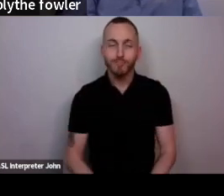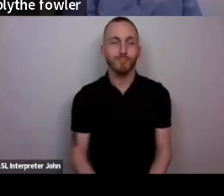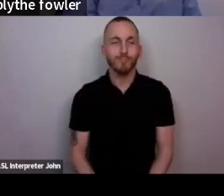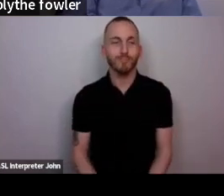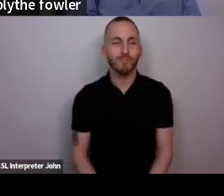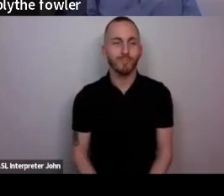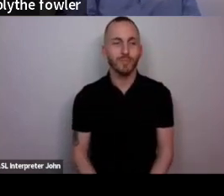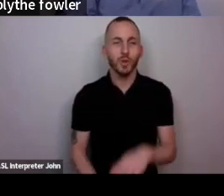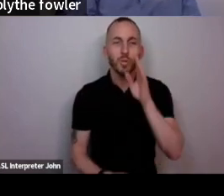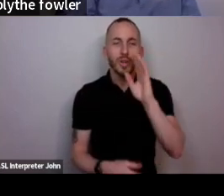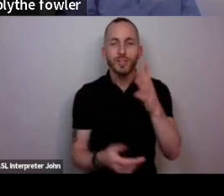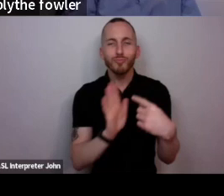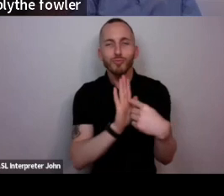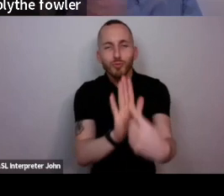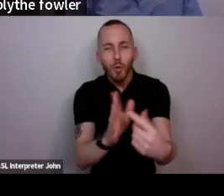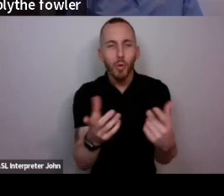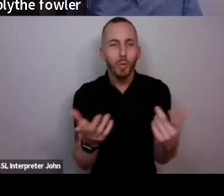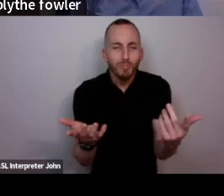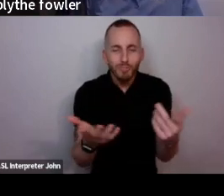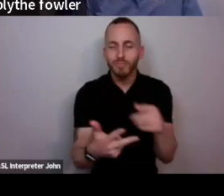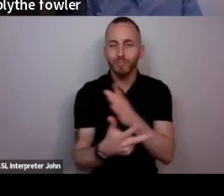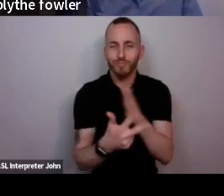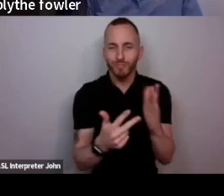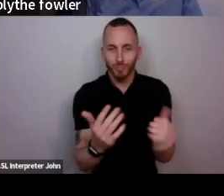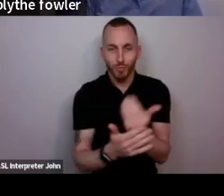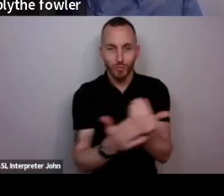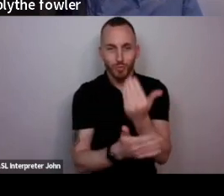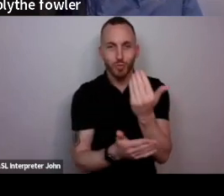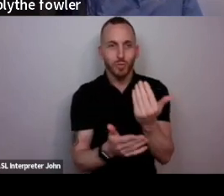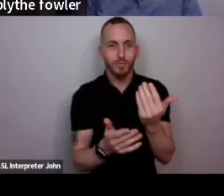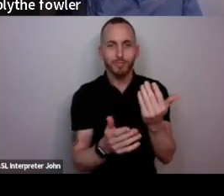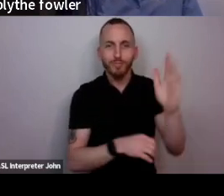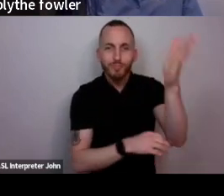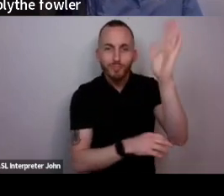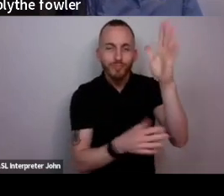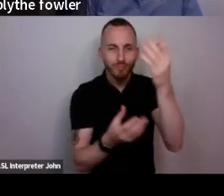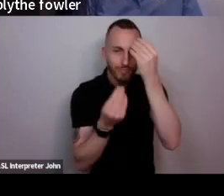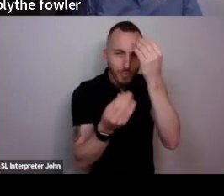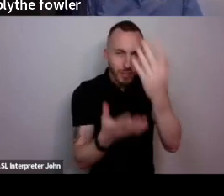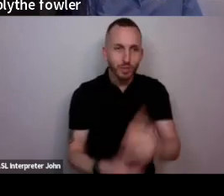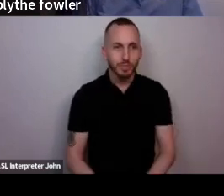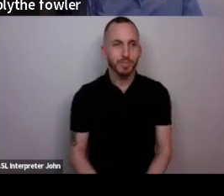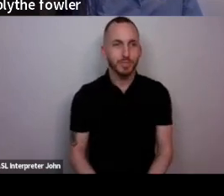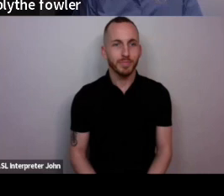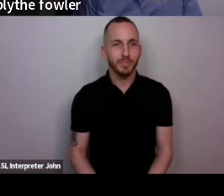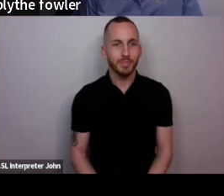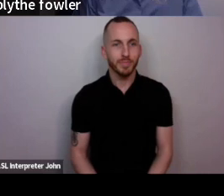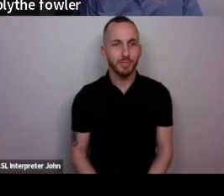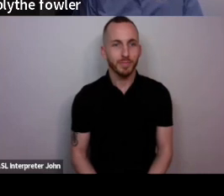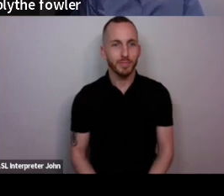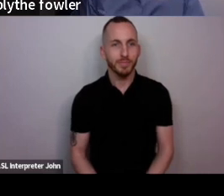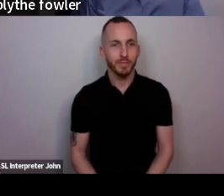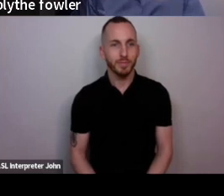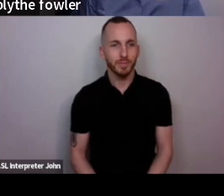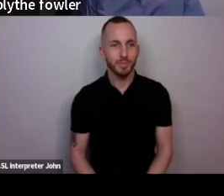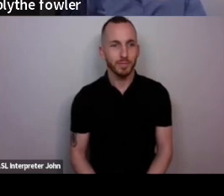new webinars from National VOAD's Emotional and Spiritual Care Committee. Now the introduction,